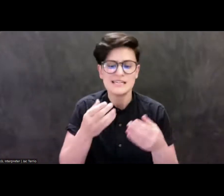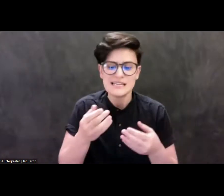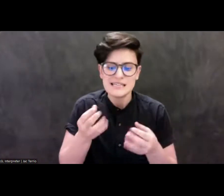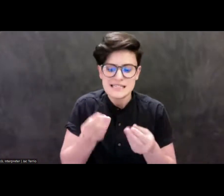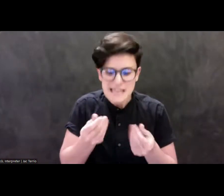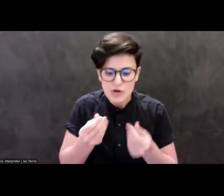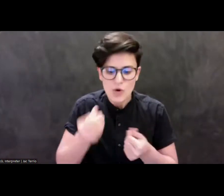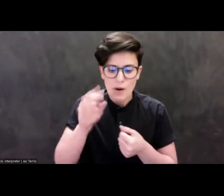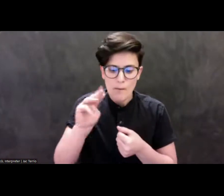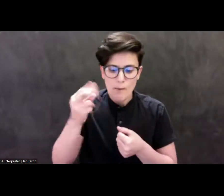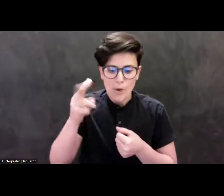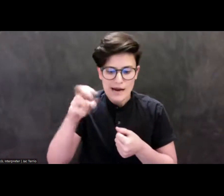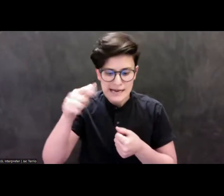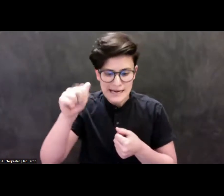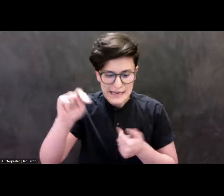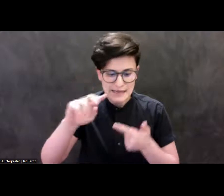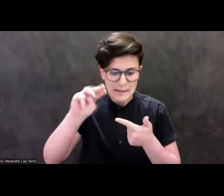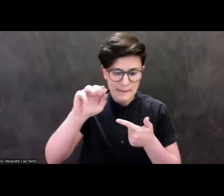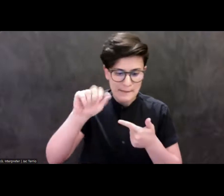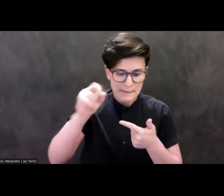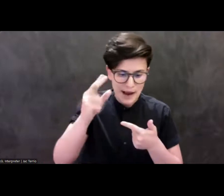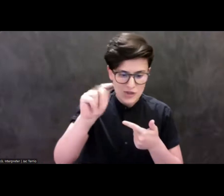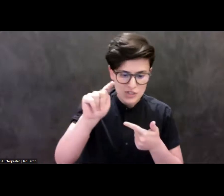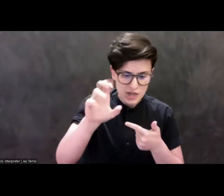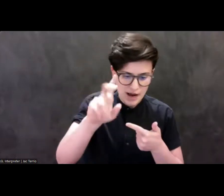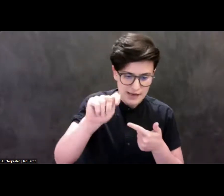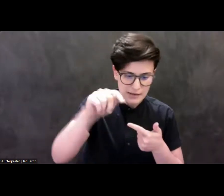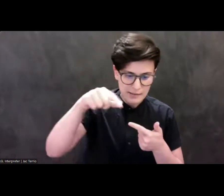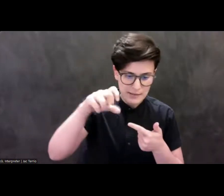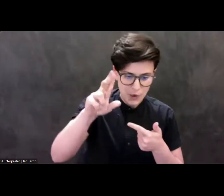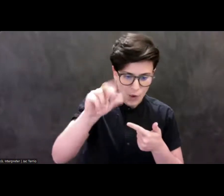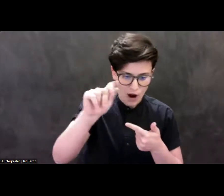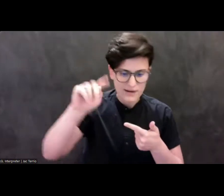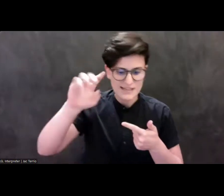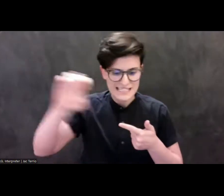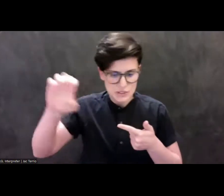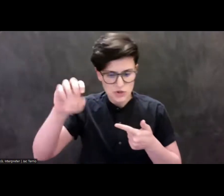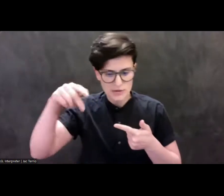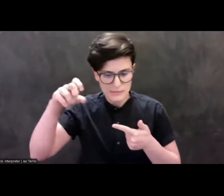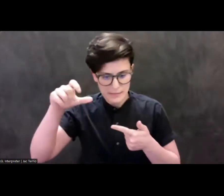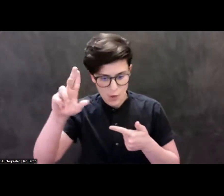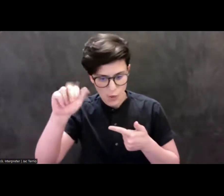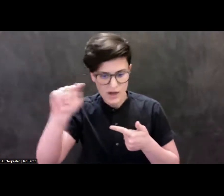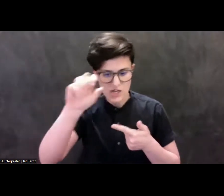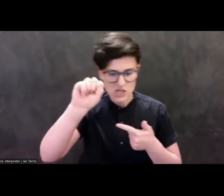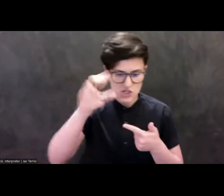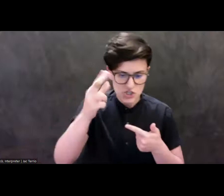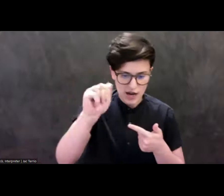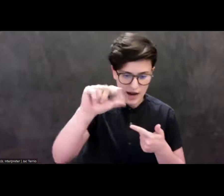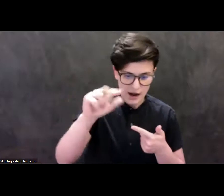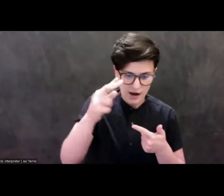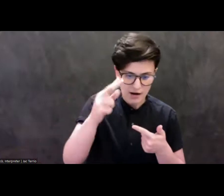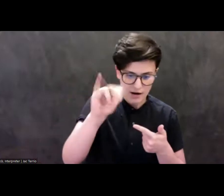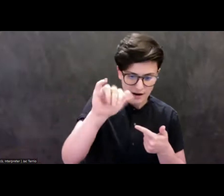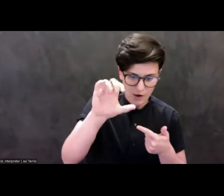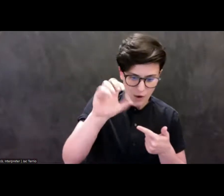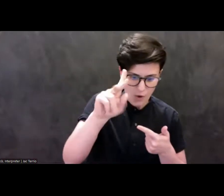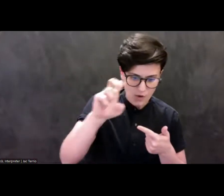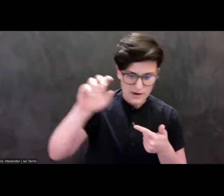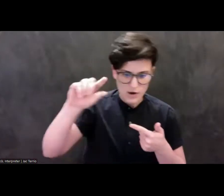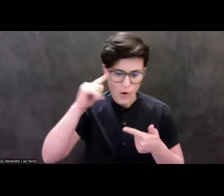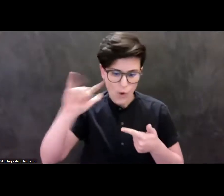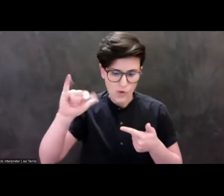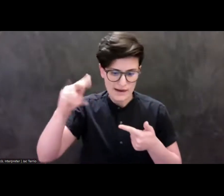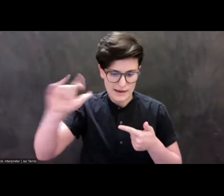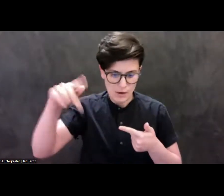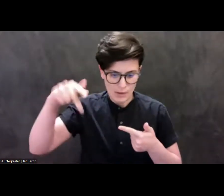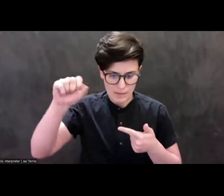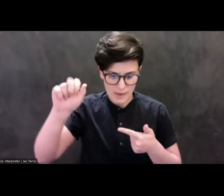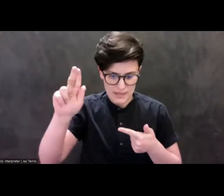type it, Eastern Pequot, Golden Hill, and let out a peoples, who have stewarded this